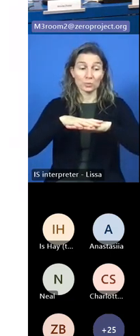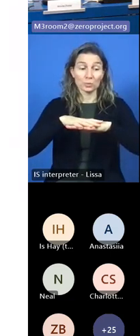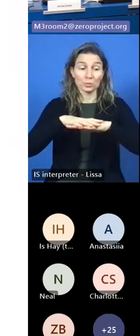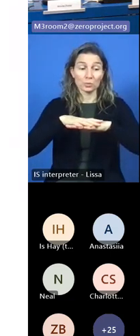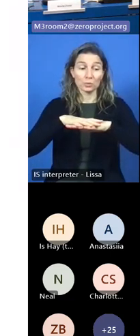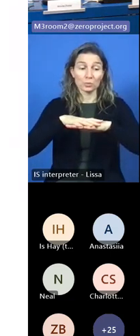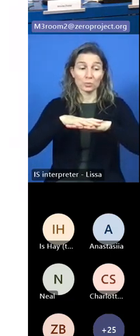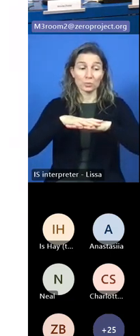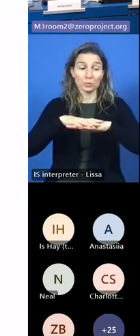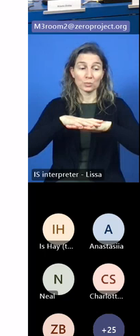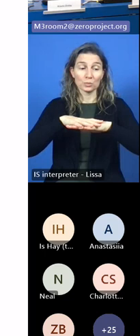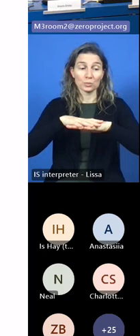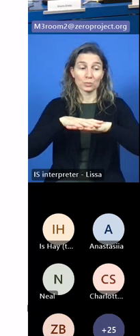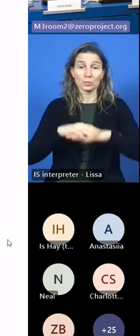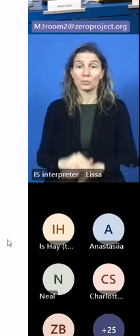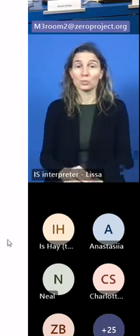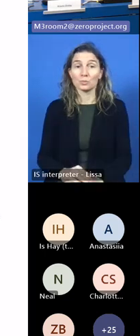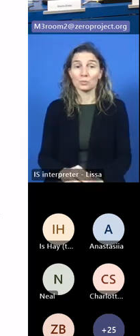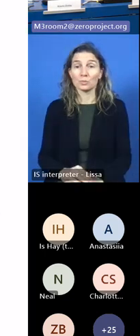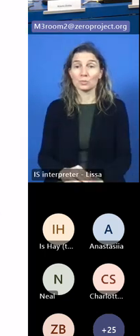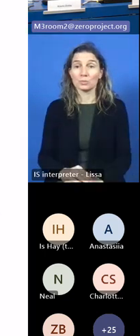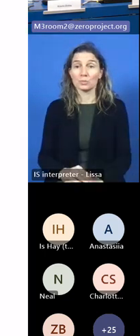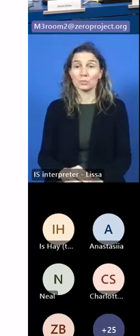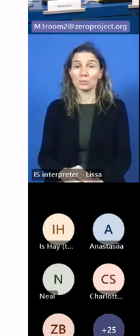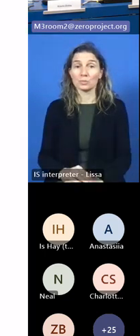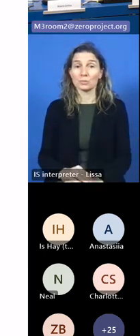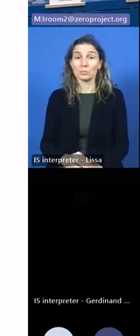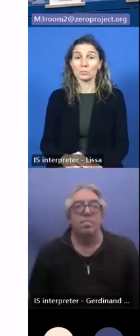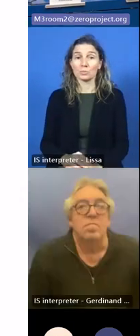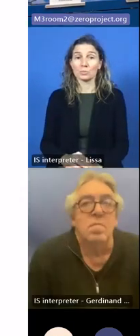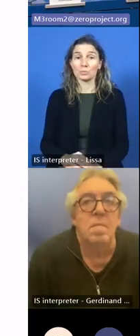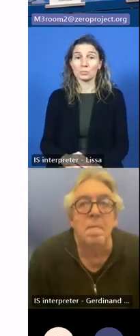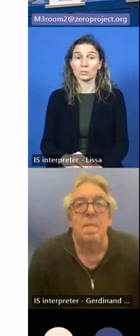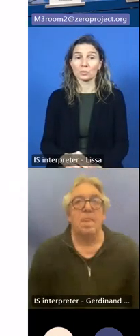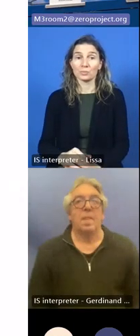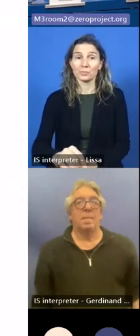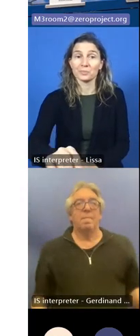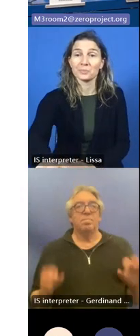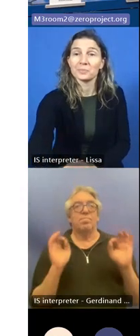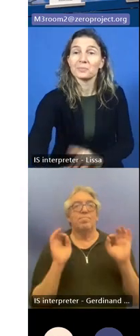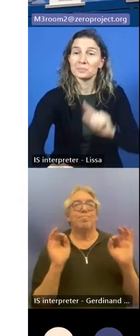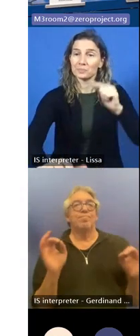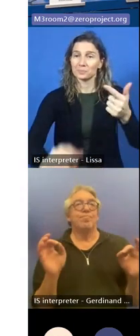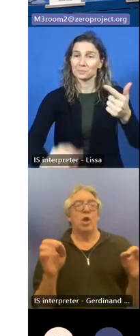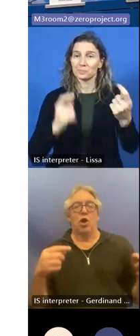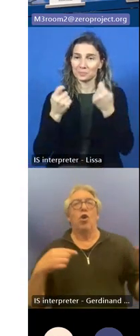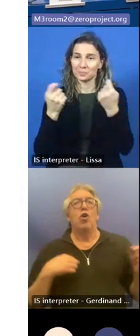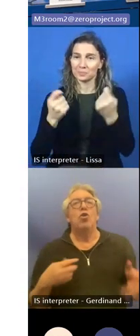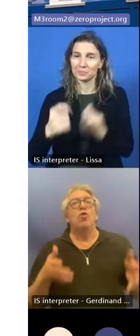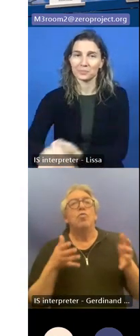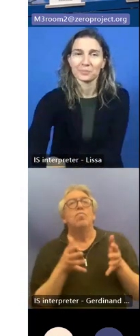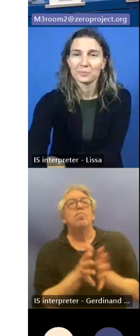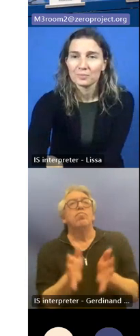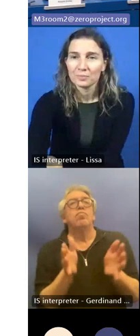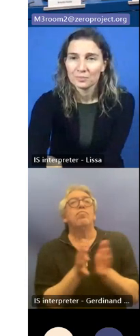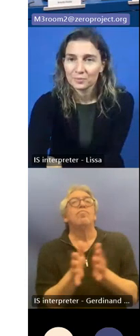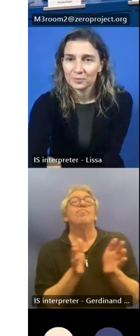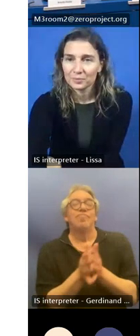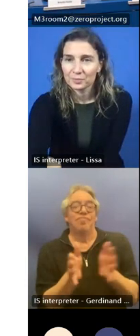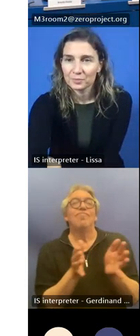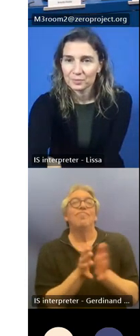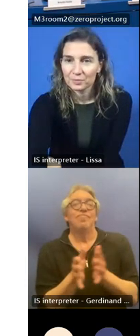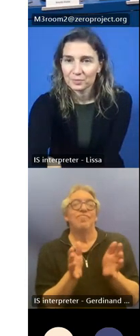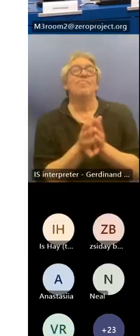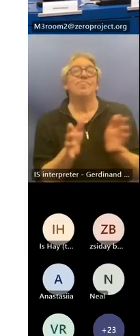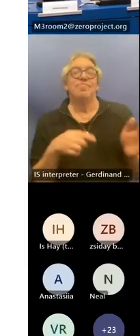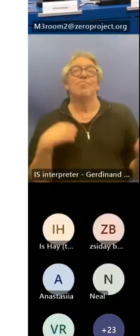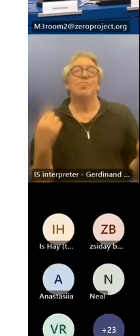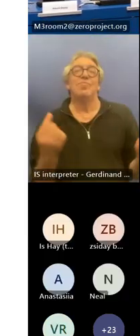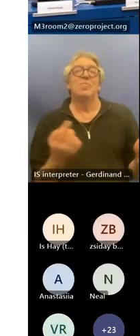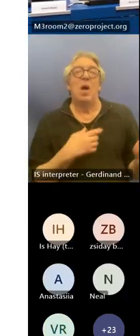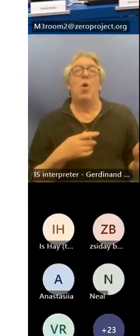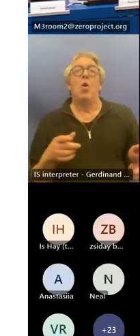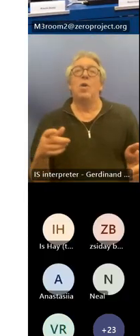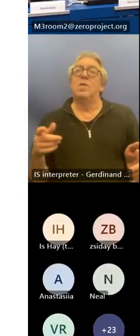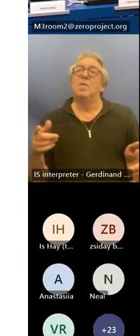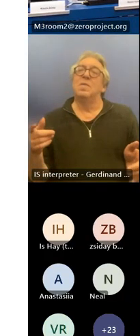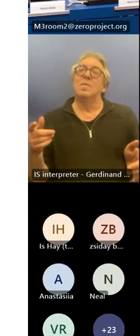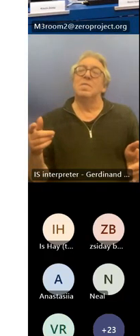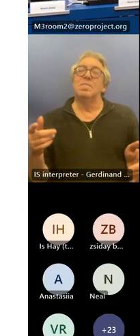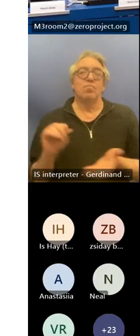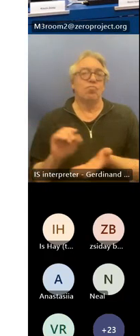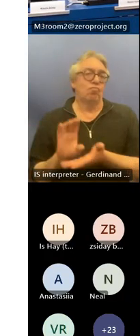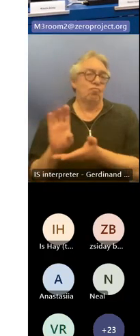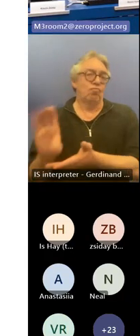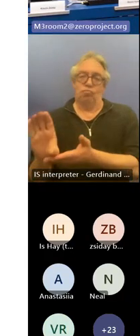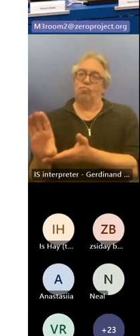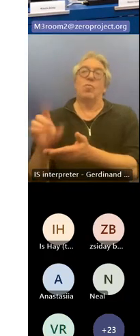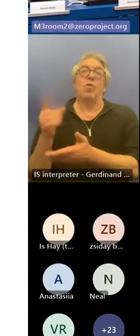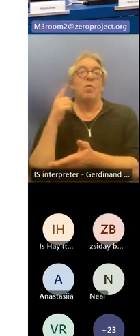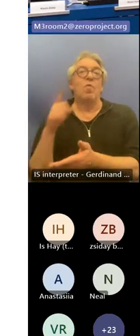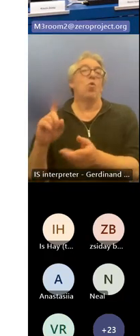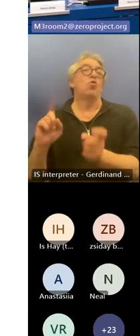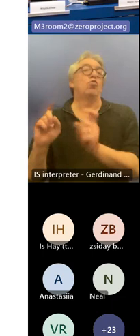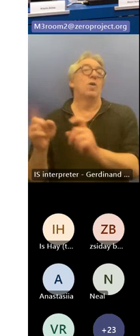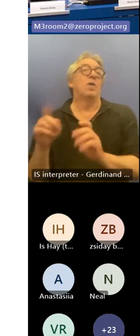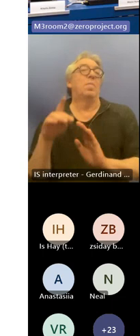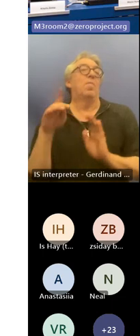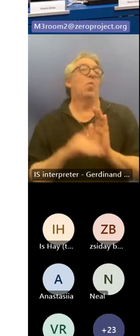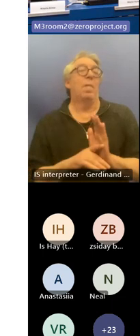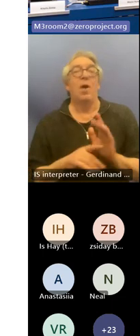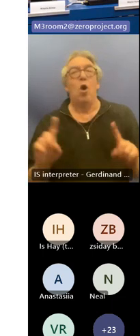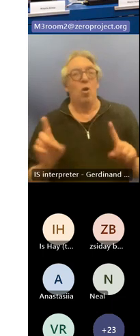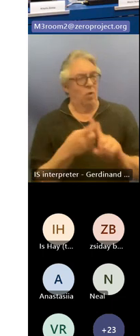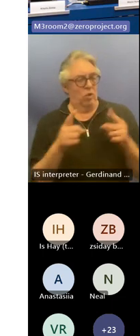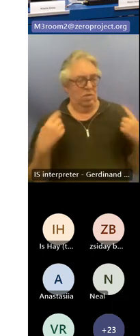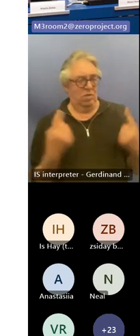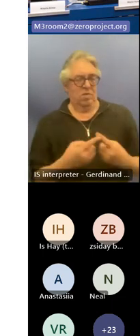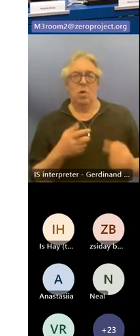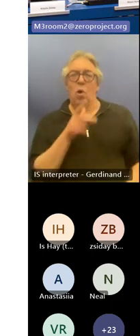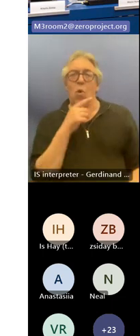on. I will be talking to you about the directing change scholarship programme. We have been hearing